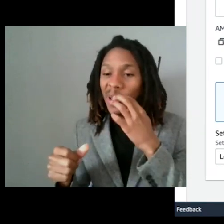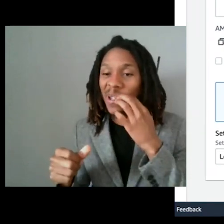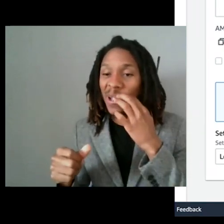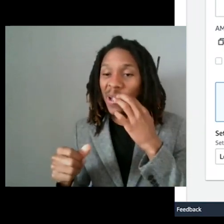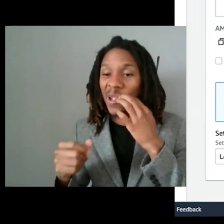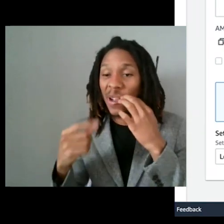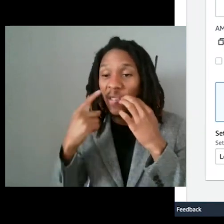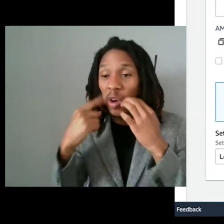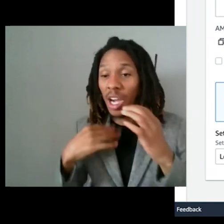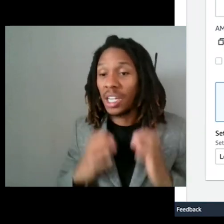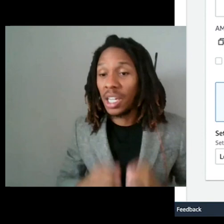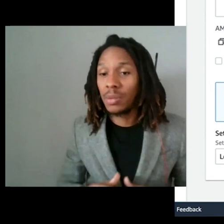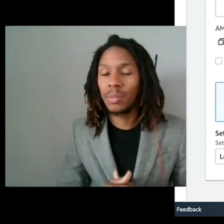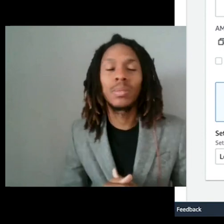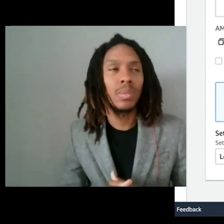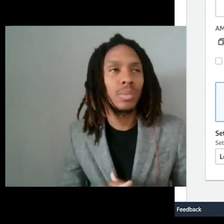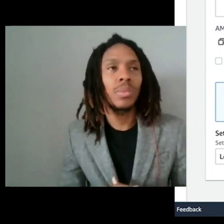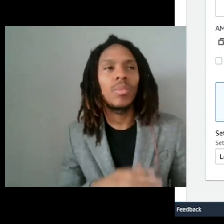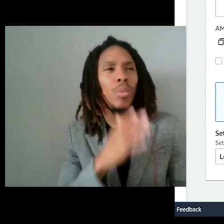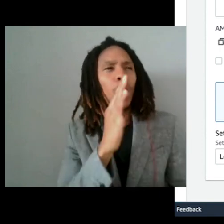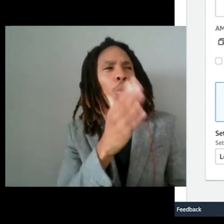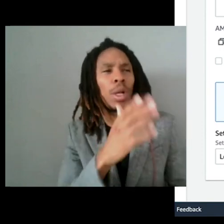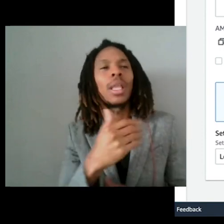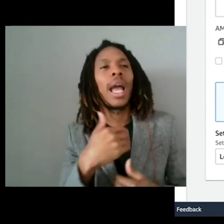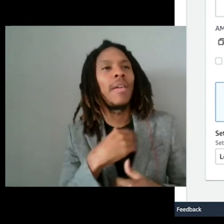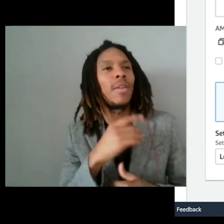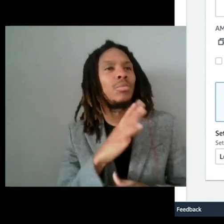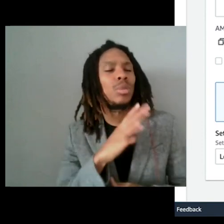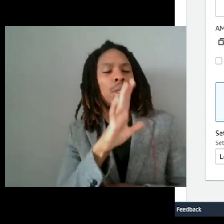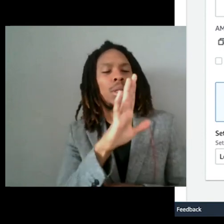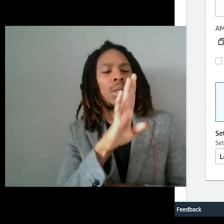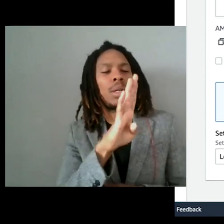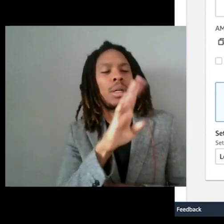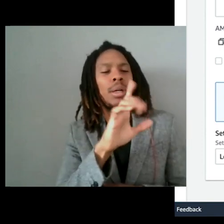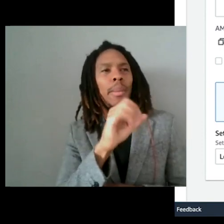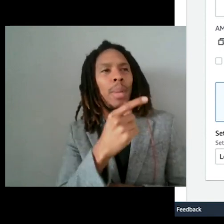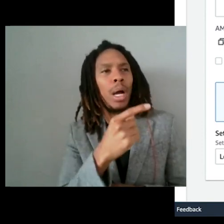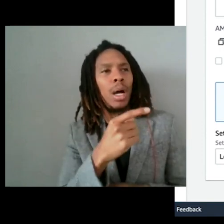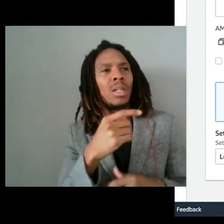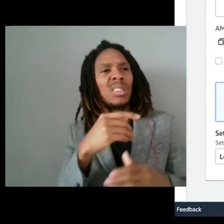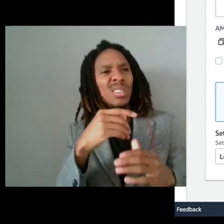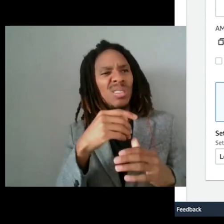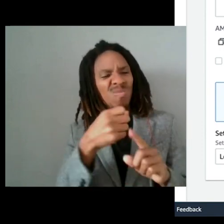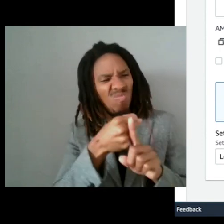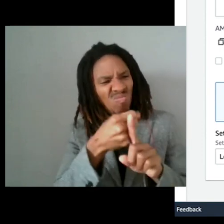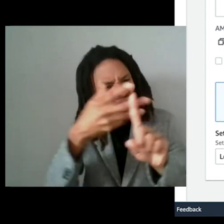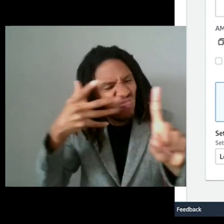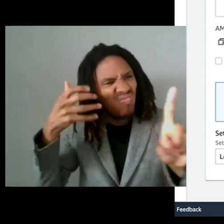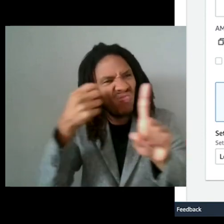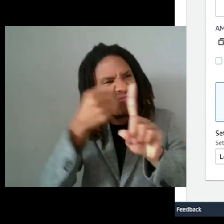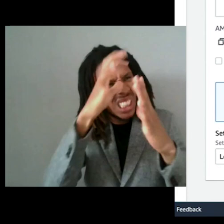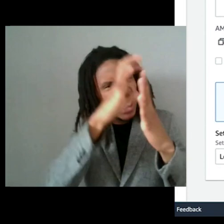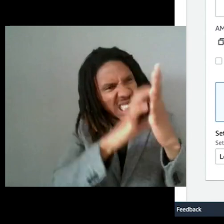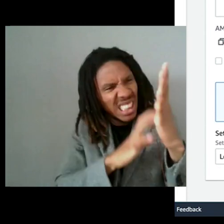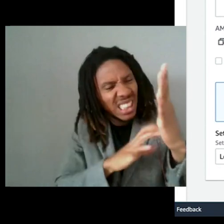Okay, yeah, we'll absolutely do that. But yeah, there's a great blog that talks fully about the service, gets into some of the more the more intrinsic details